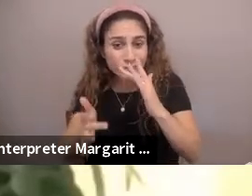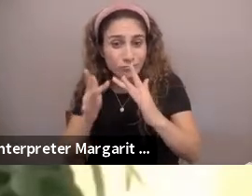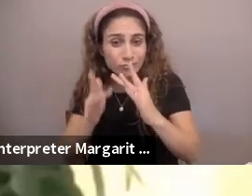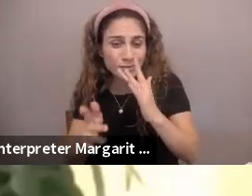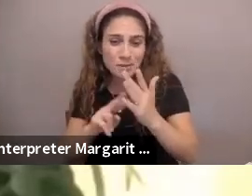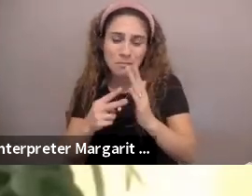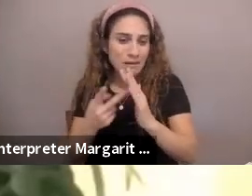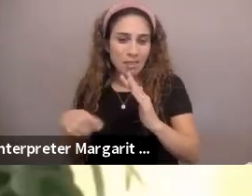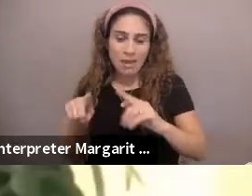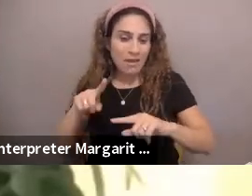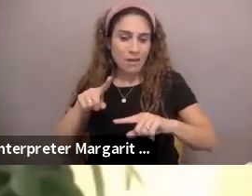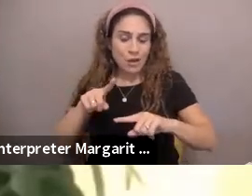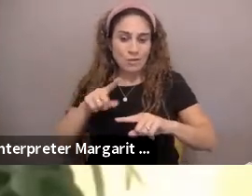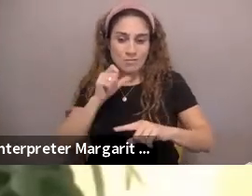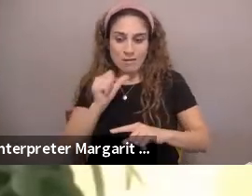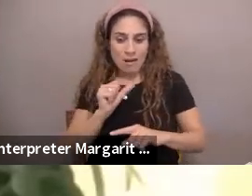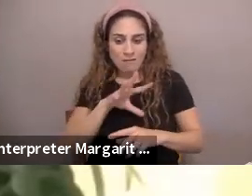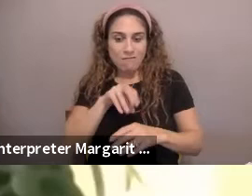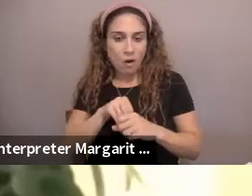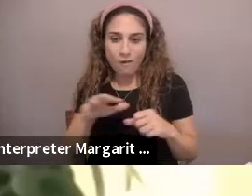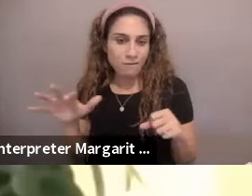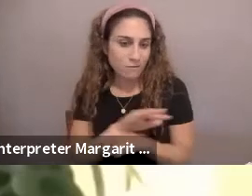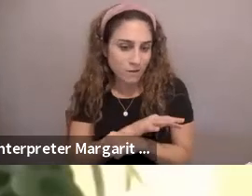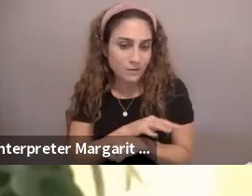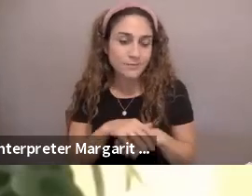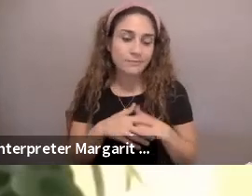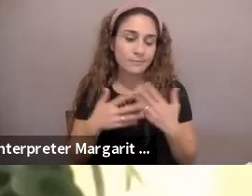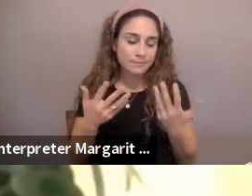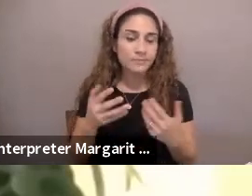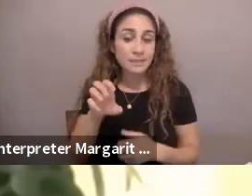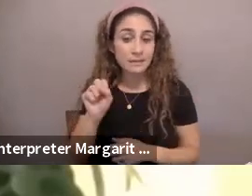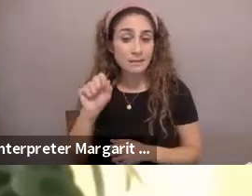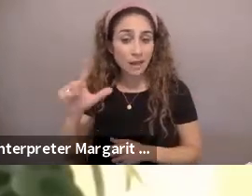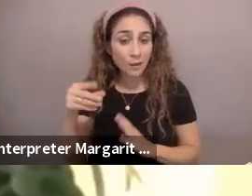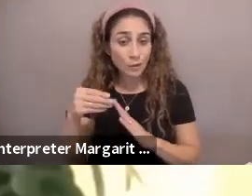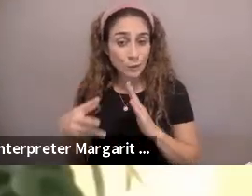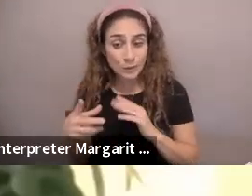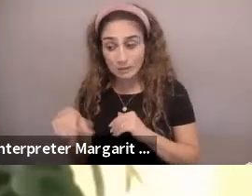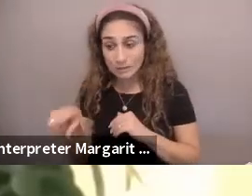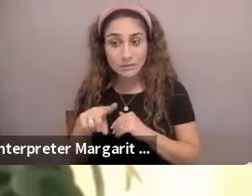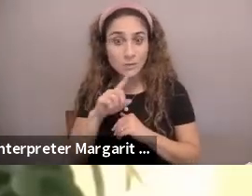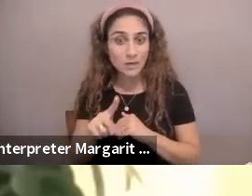Yes, all his students in the beginning levels were having trouble with understanding online media tools.